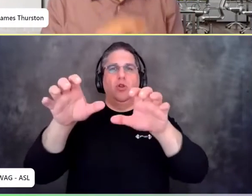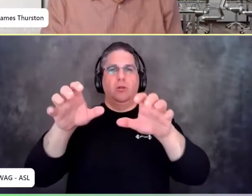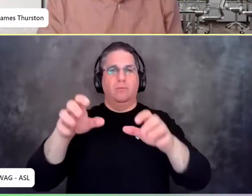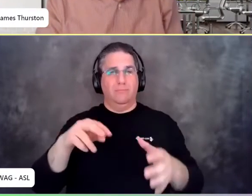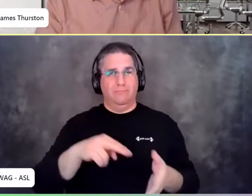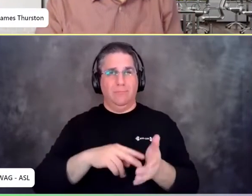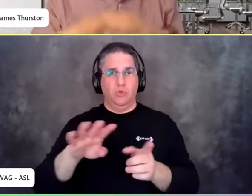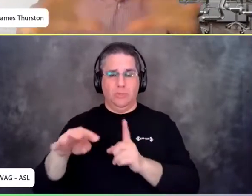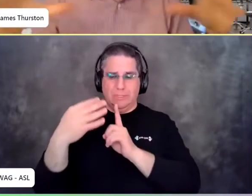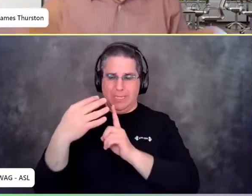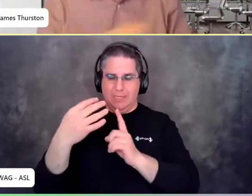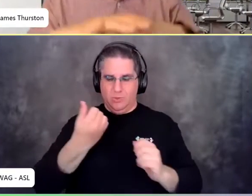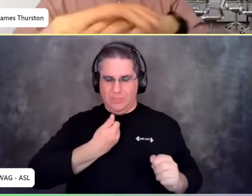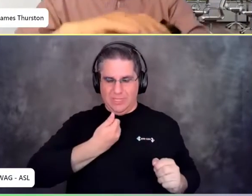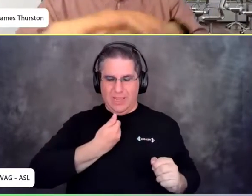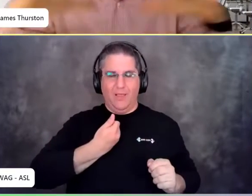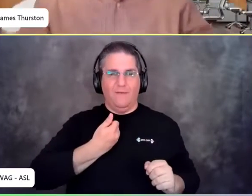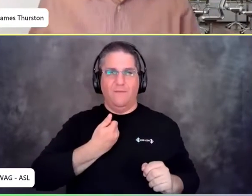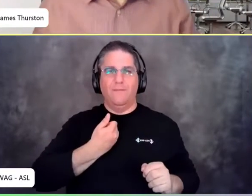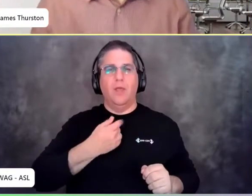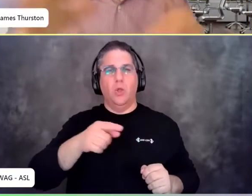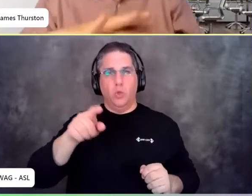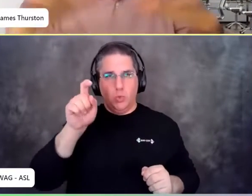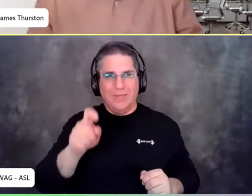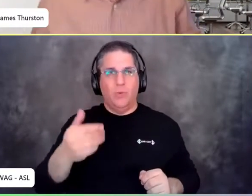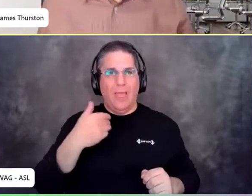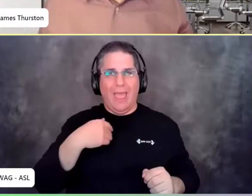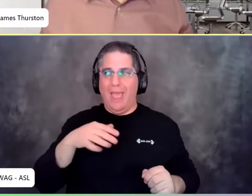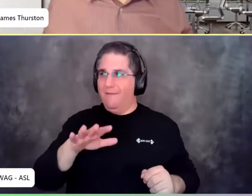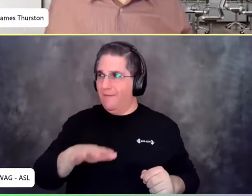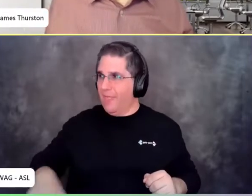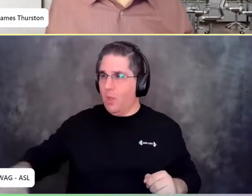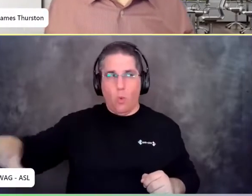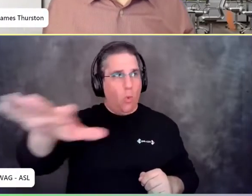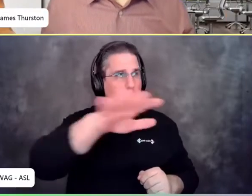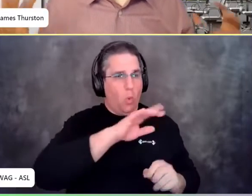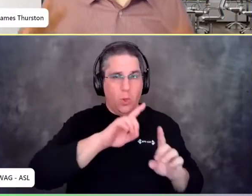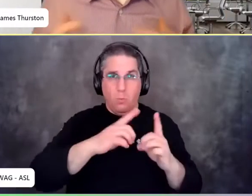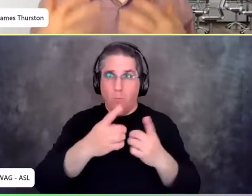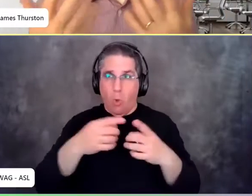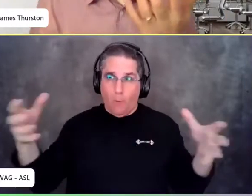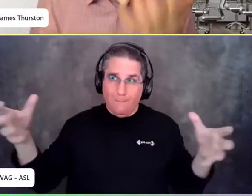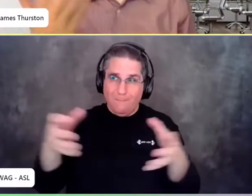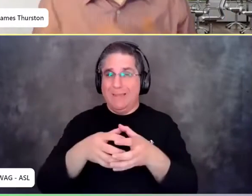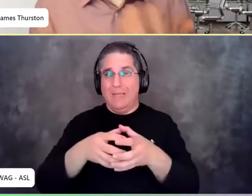come if you're a single pocket of heroic effort. You sort of get these examining gestures